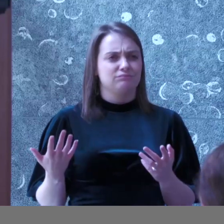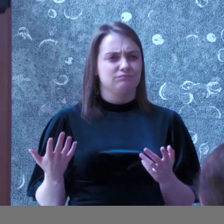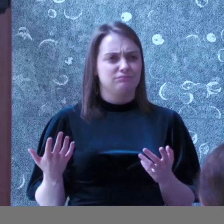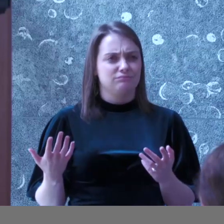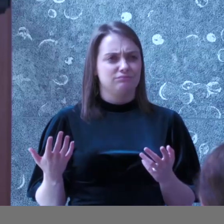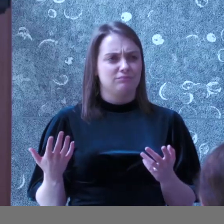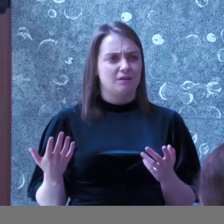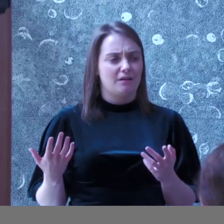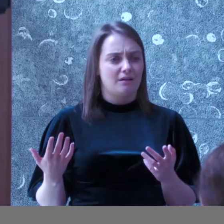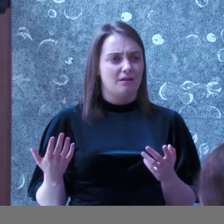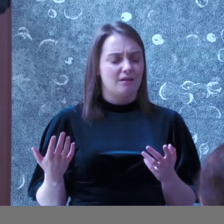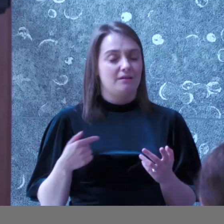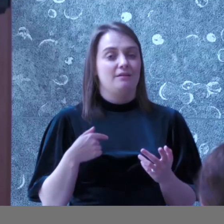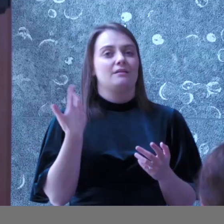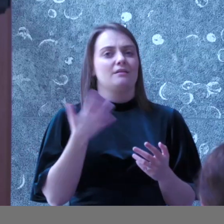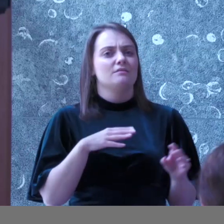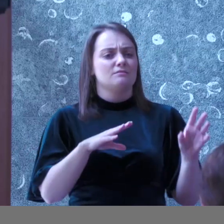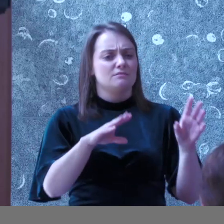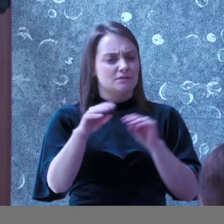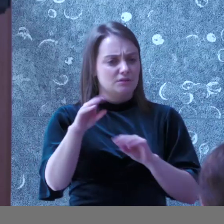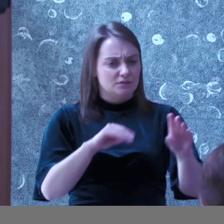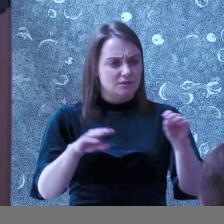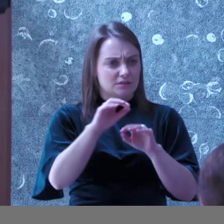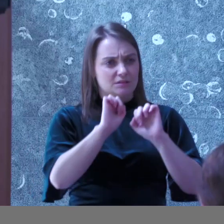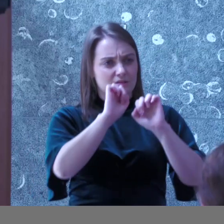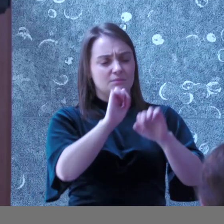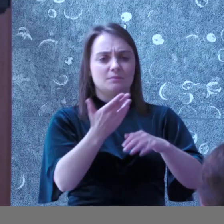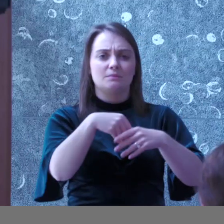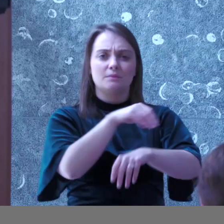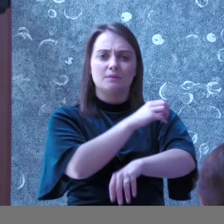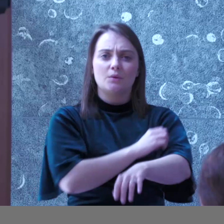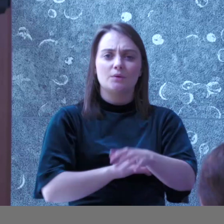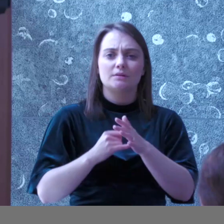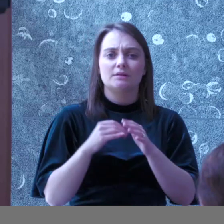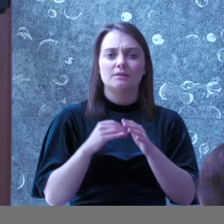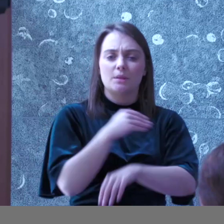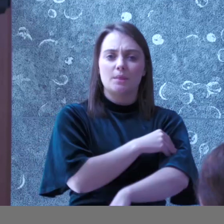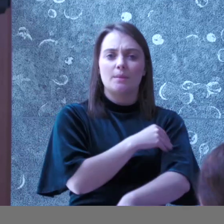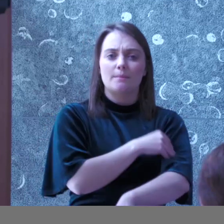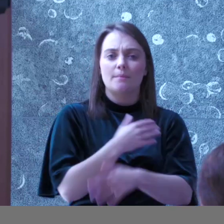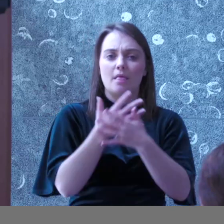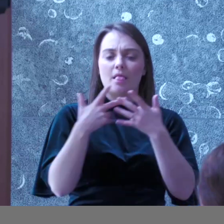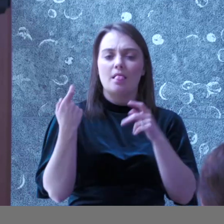I spoke to people in that organisation the problem is, often times our technical department's aren't